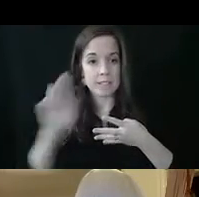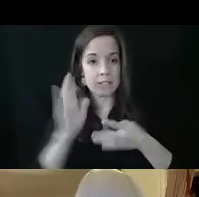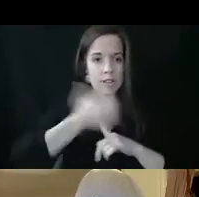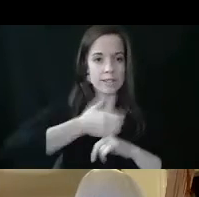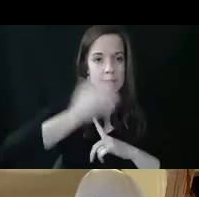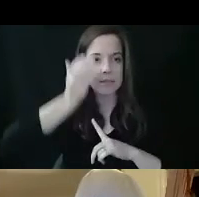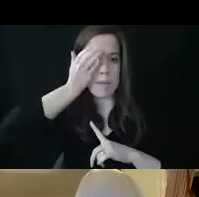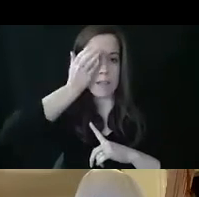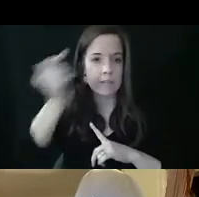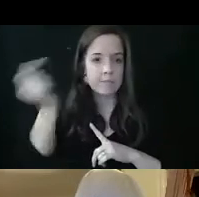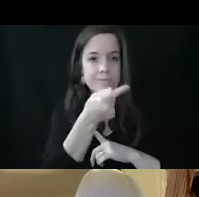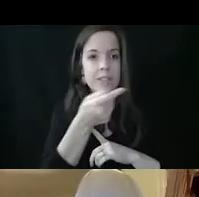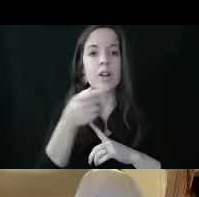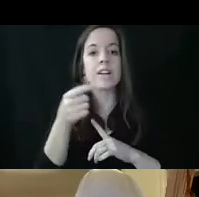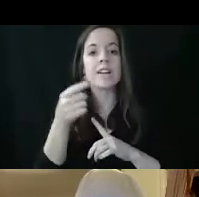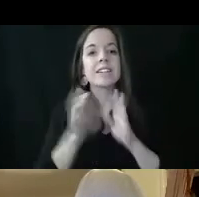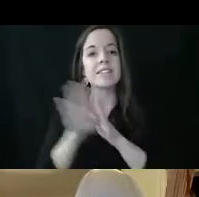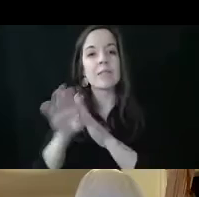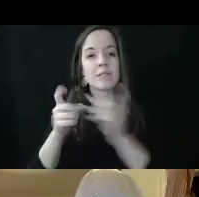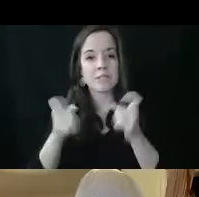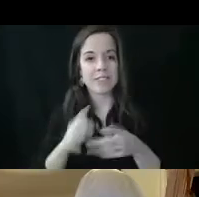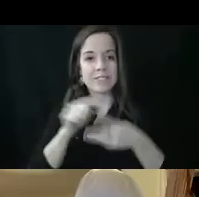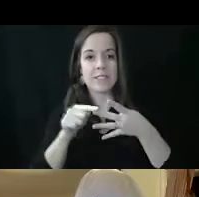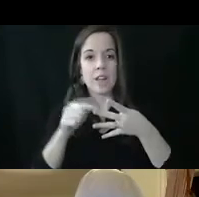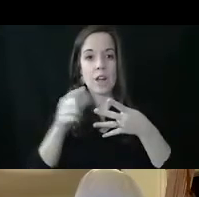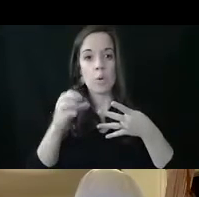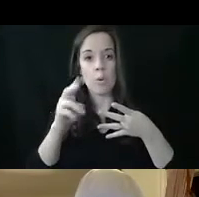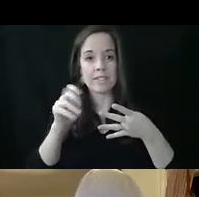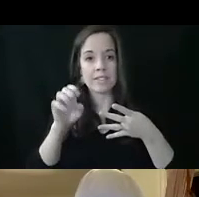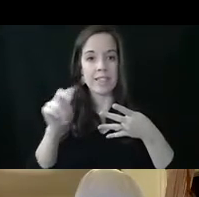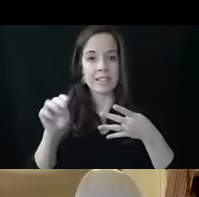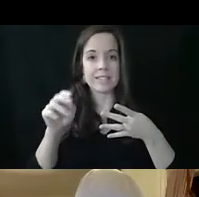is our Development Director. Gwendolyn Ann Hill Mauroner, over here as Boba Fett,